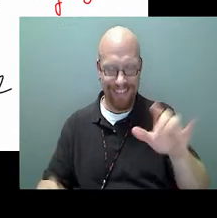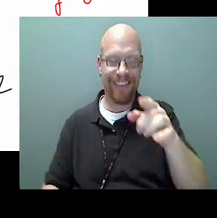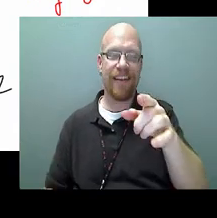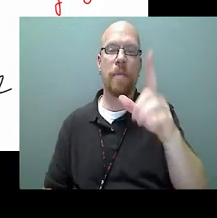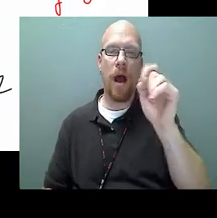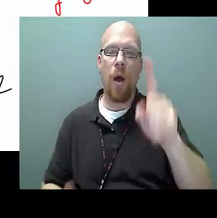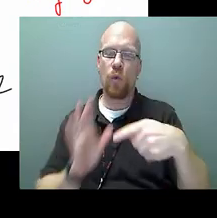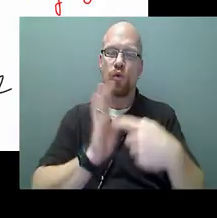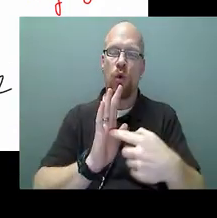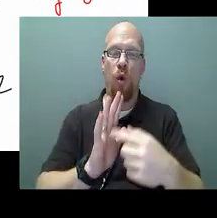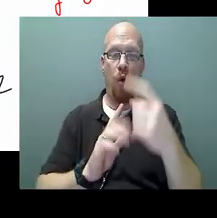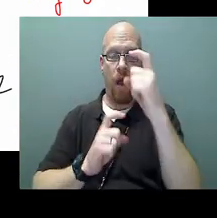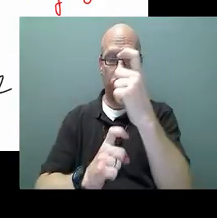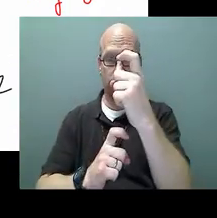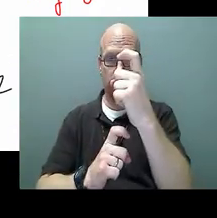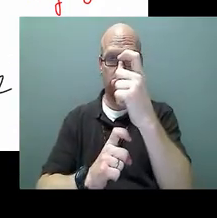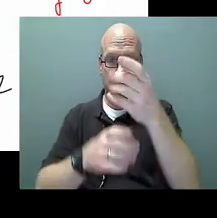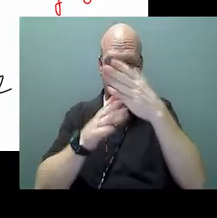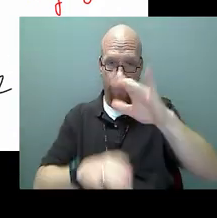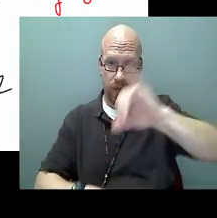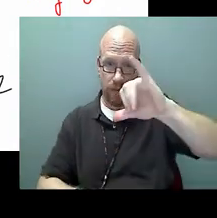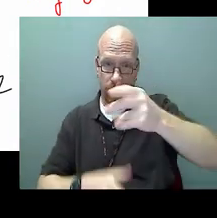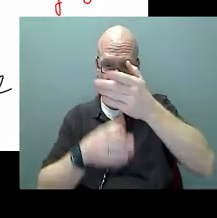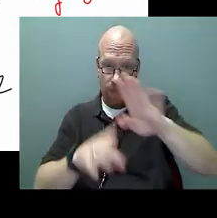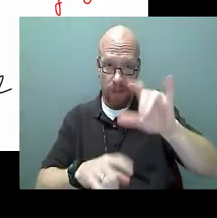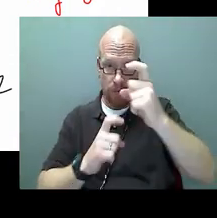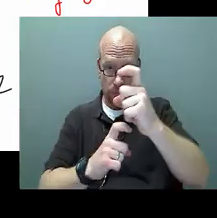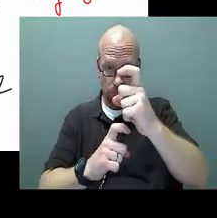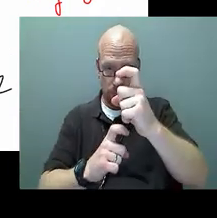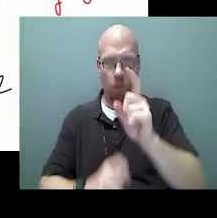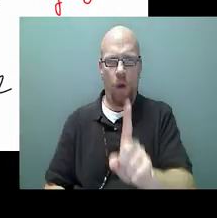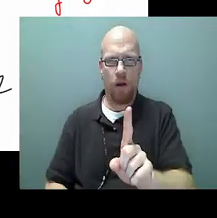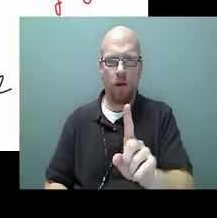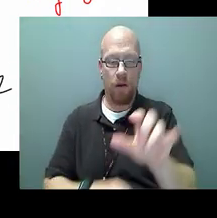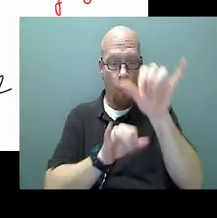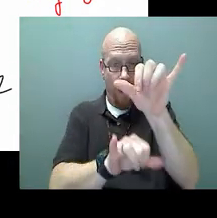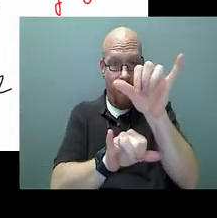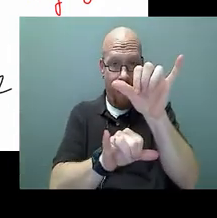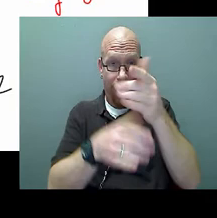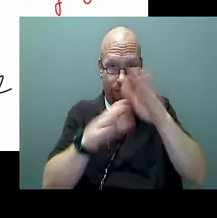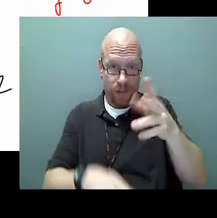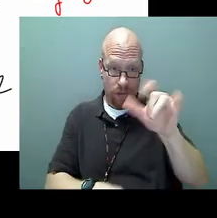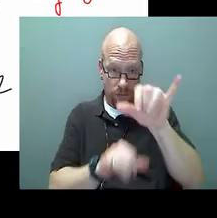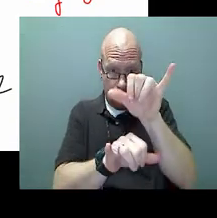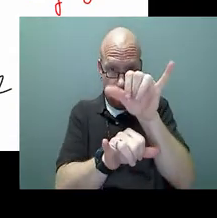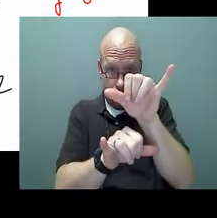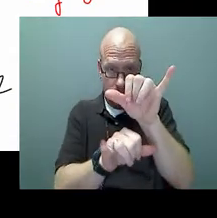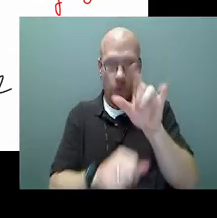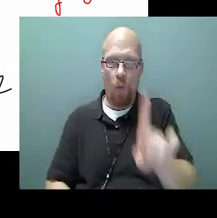Now, the last term, I have 9 times 1 times 1 times z. I'm just -- 911.